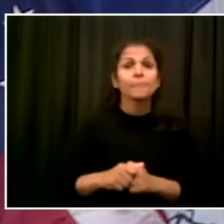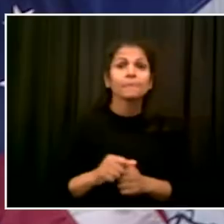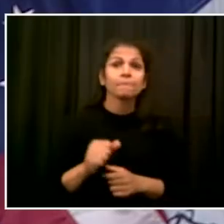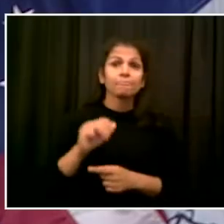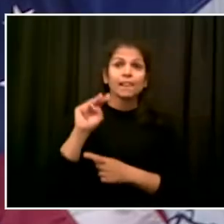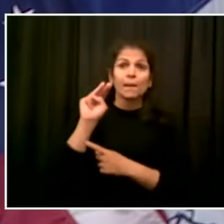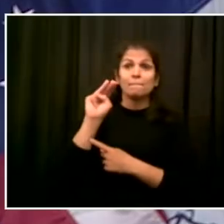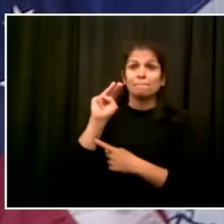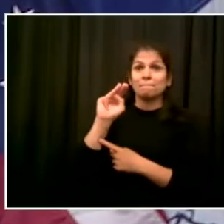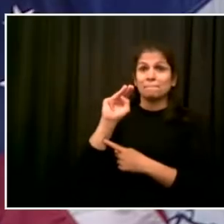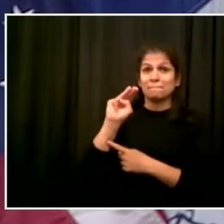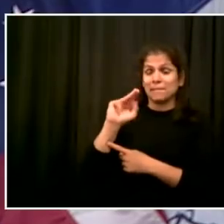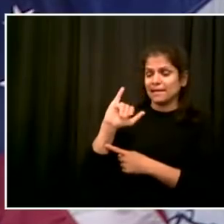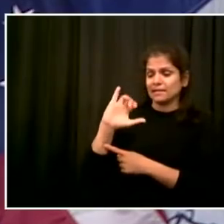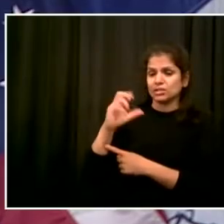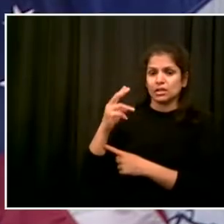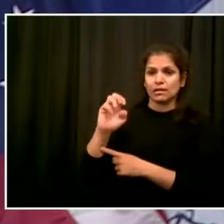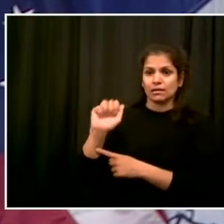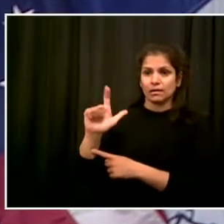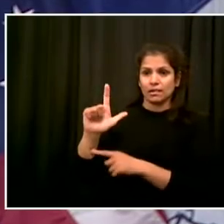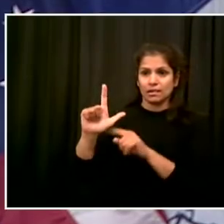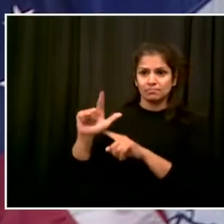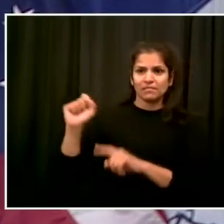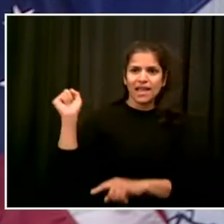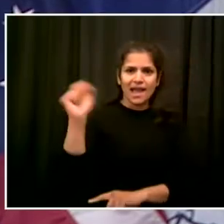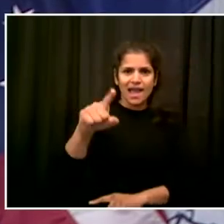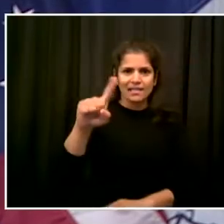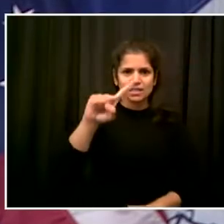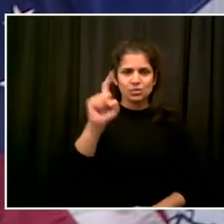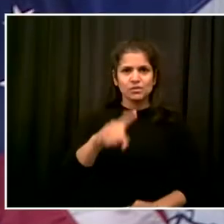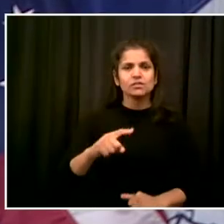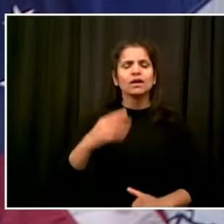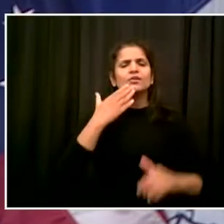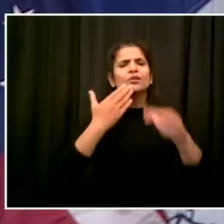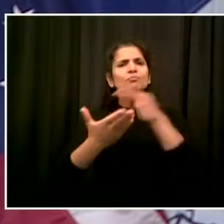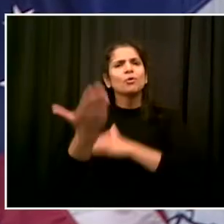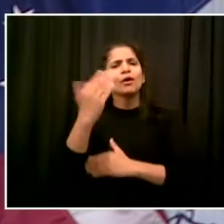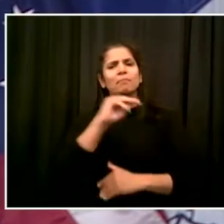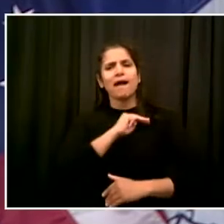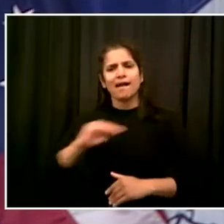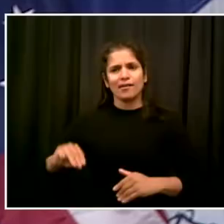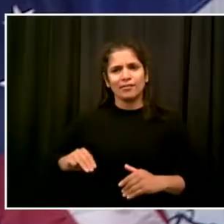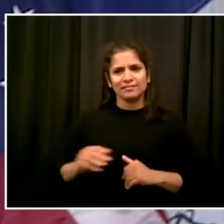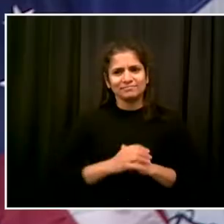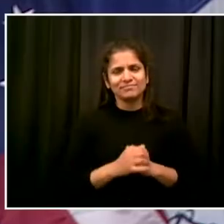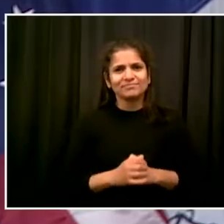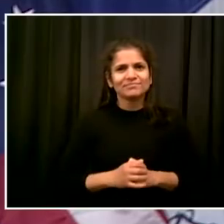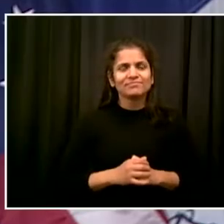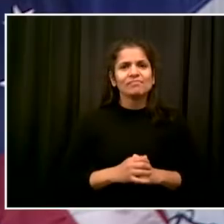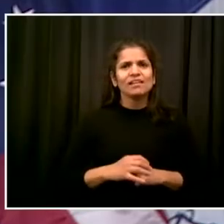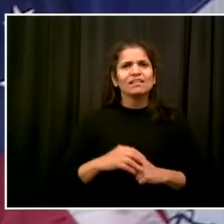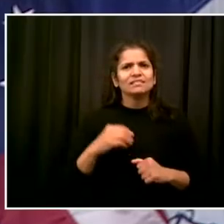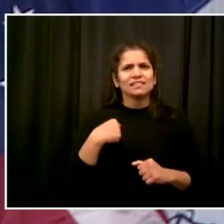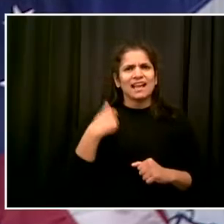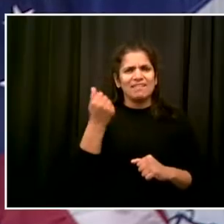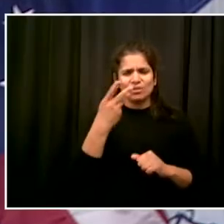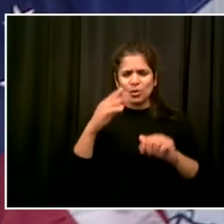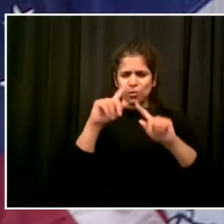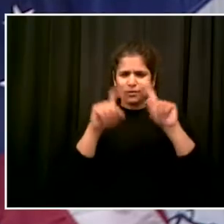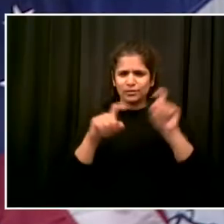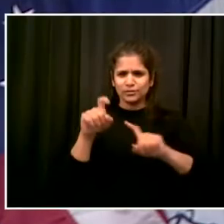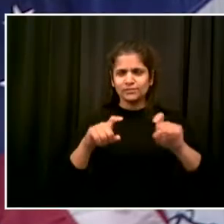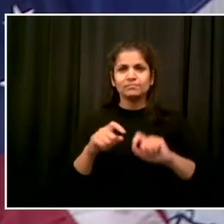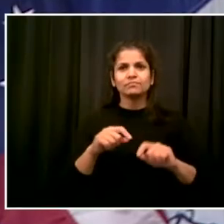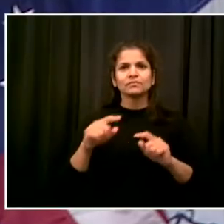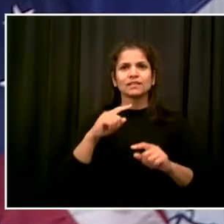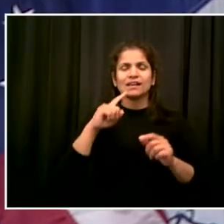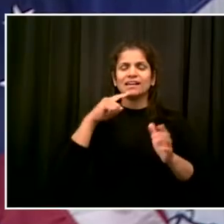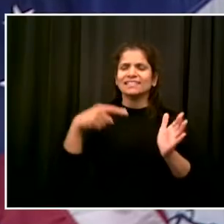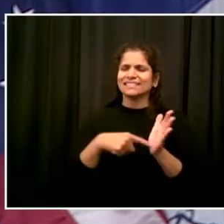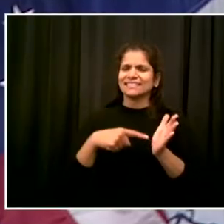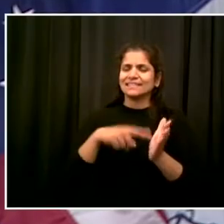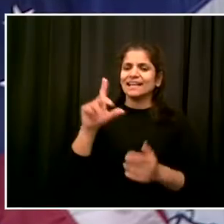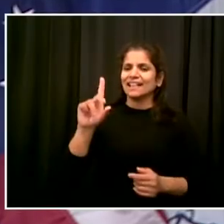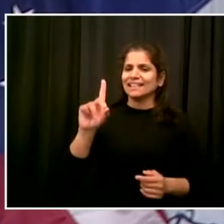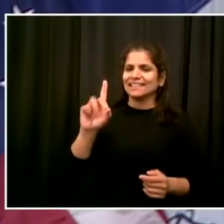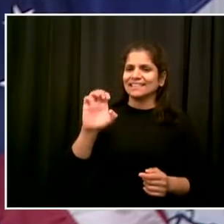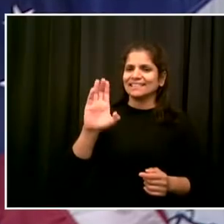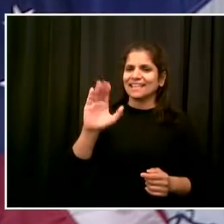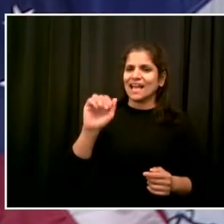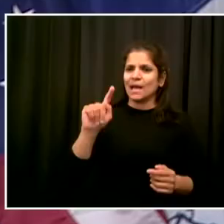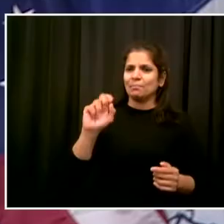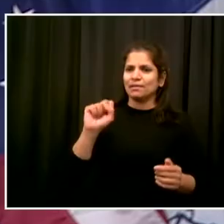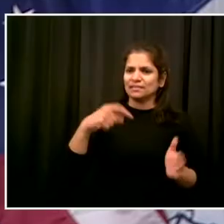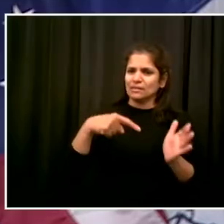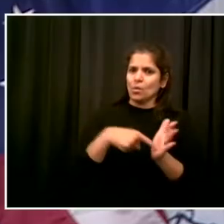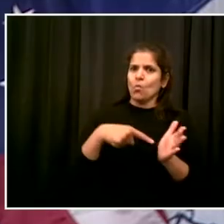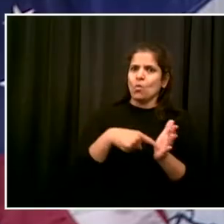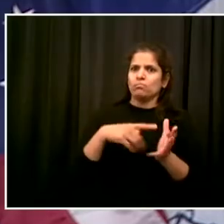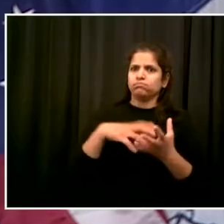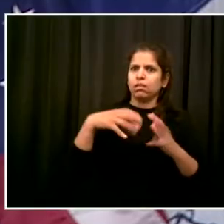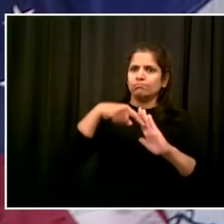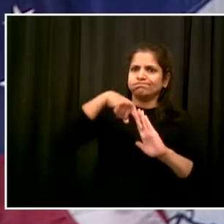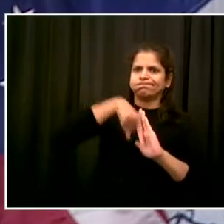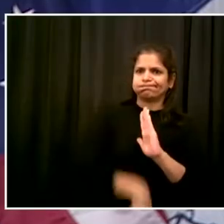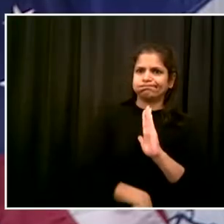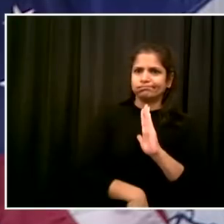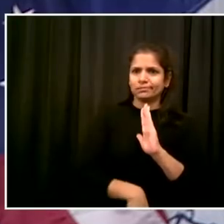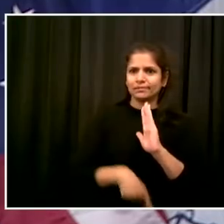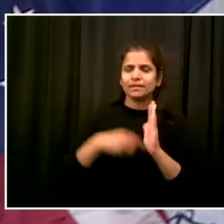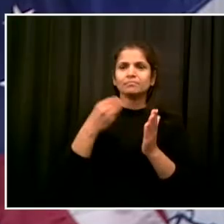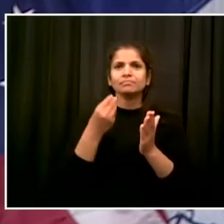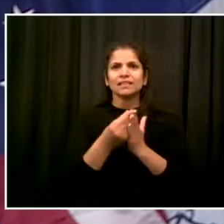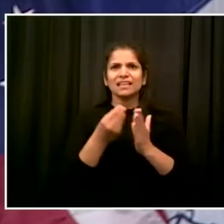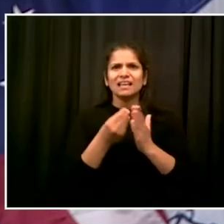IN THE MIDDLE OF